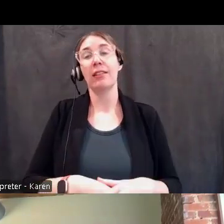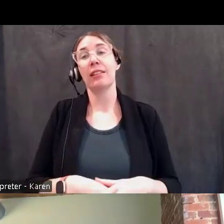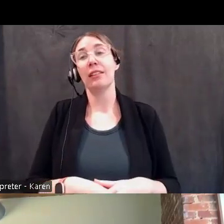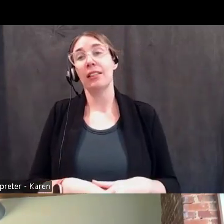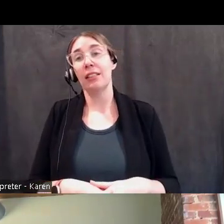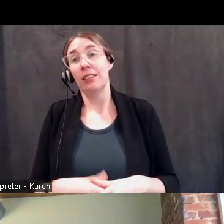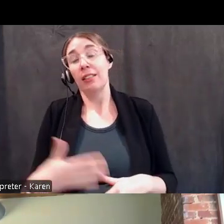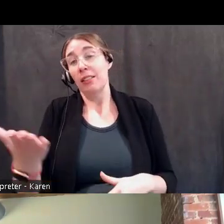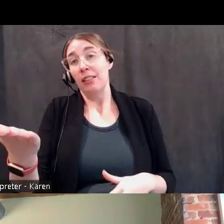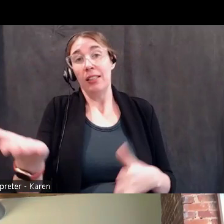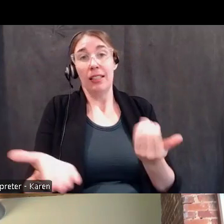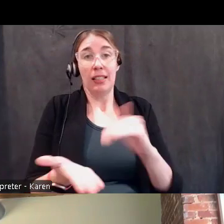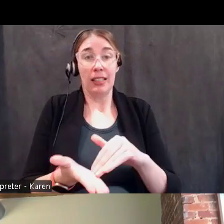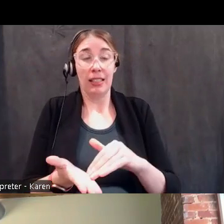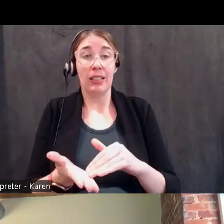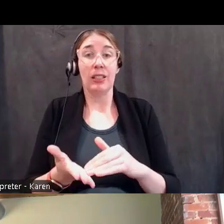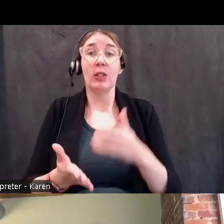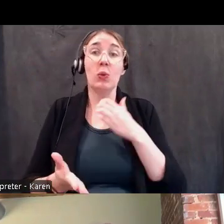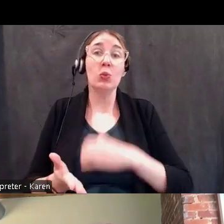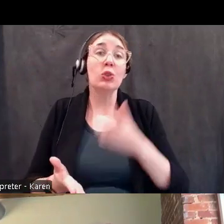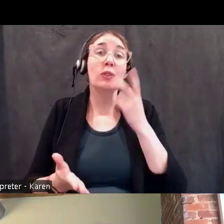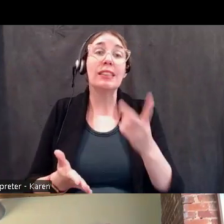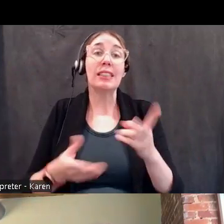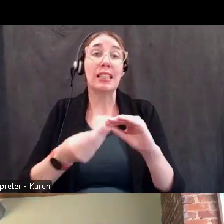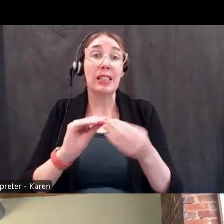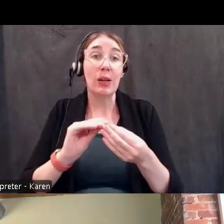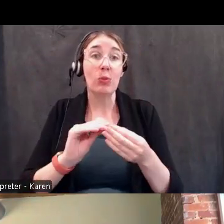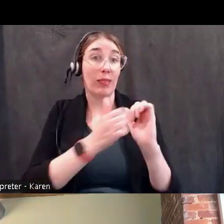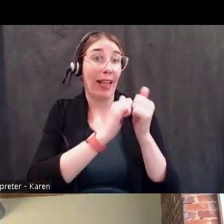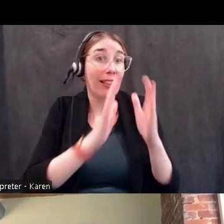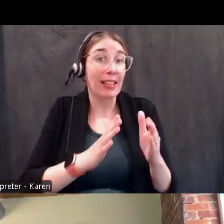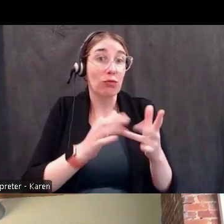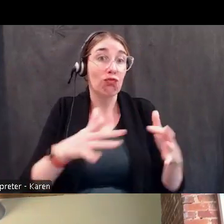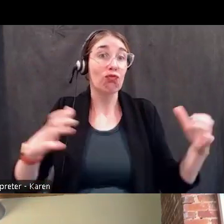Again, I would love to see those counties increase and the numbers of athletes increase as well.